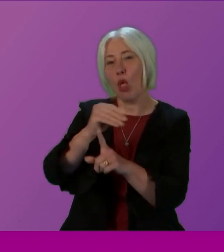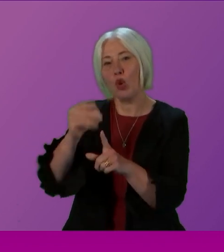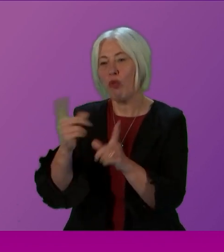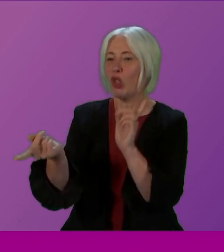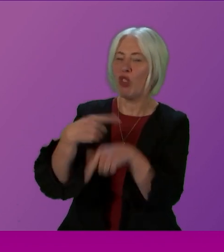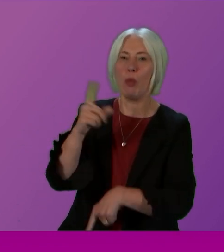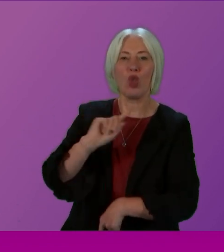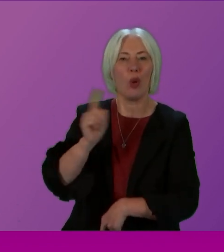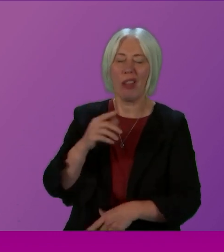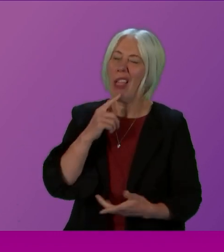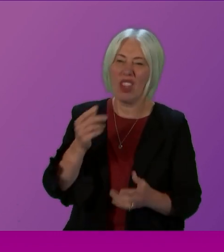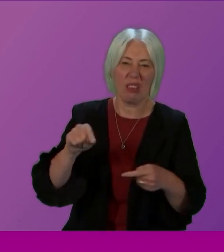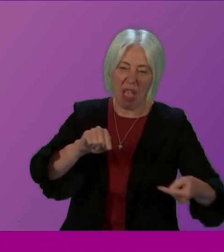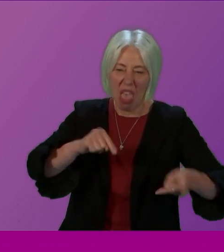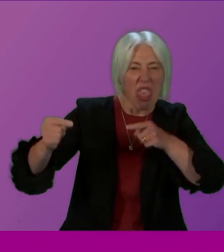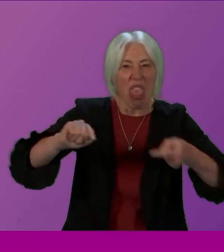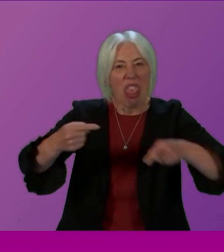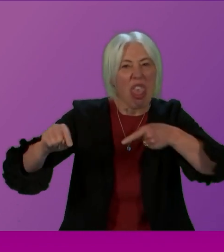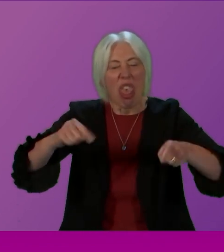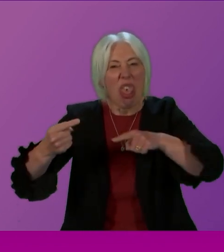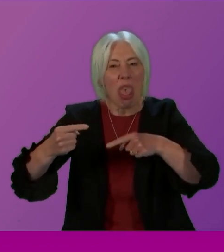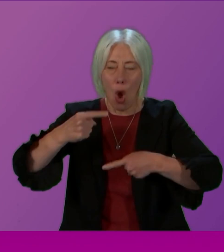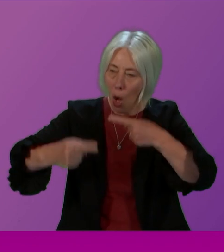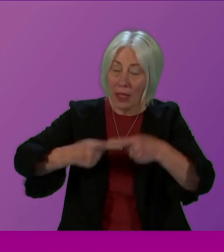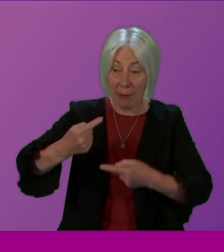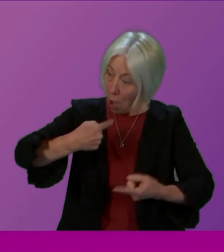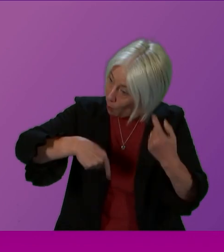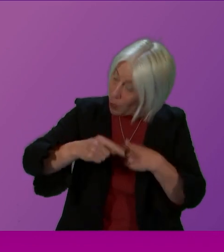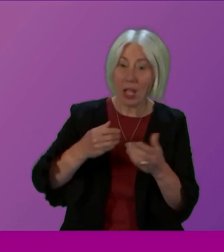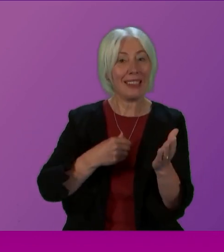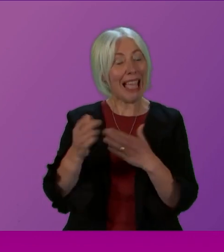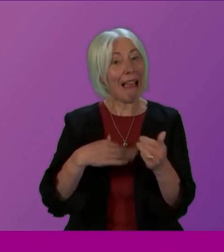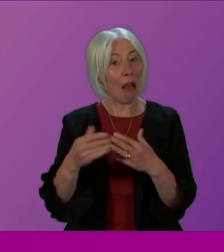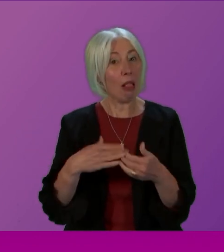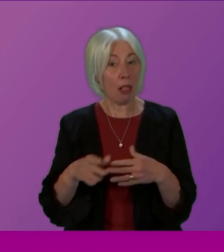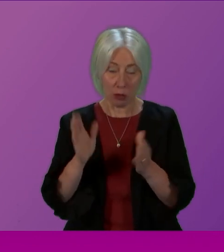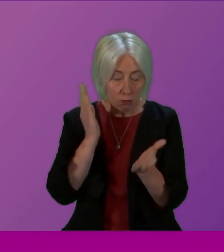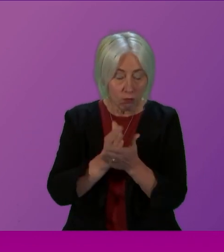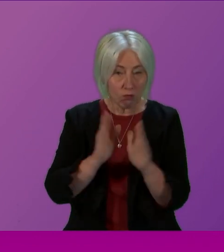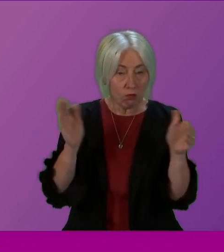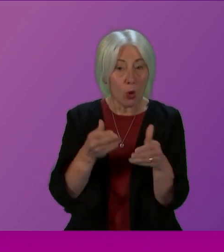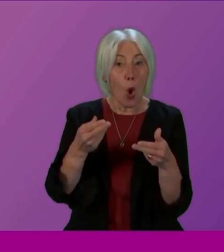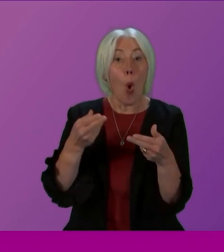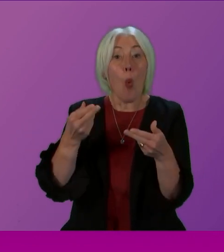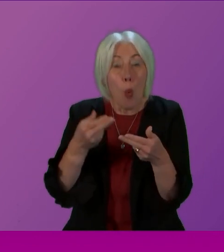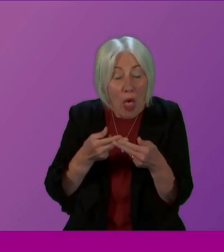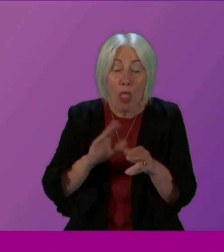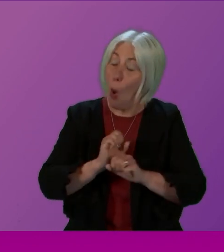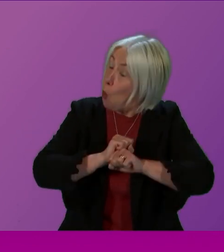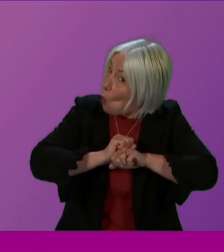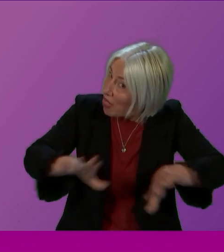We will continue to tackle climate change with or without the help of the Scottish Conservative